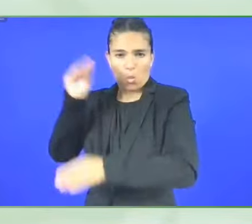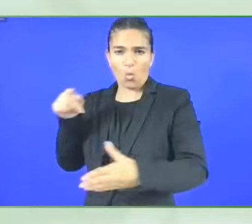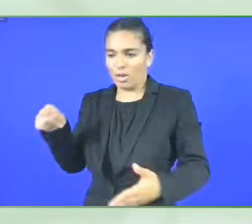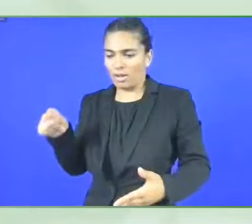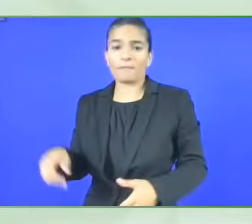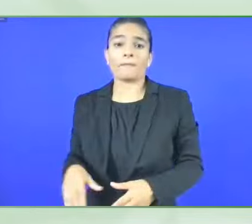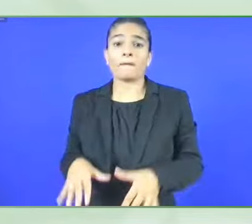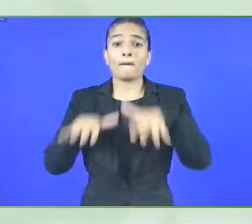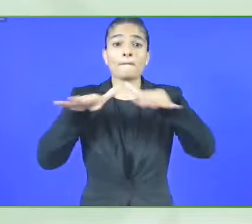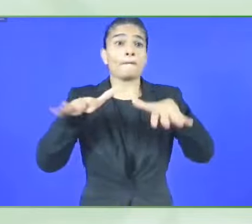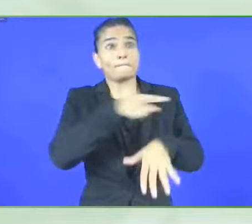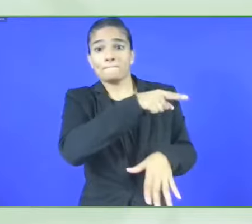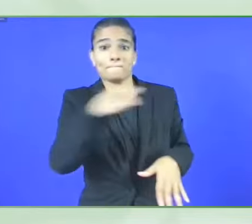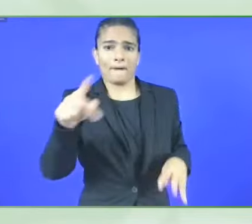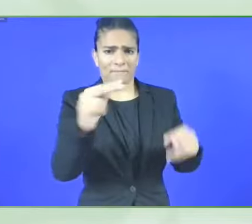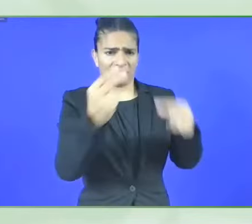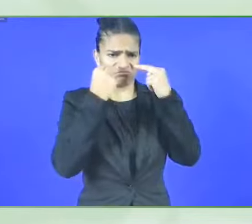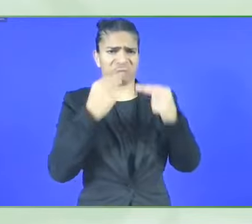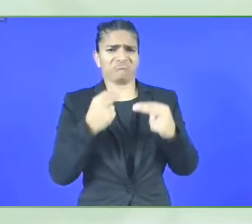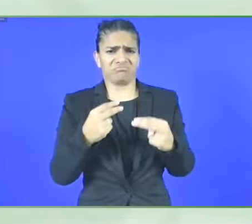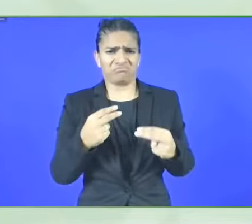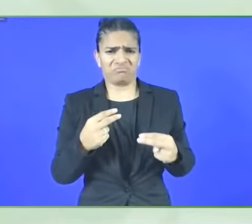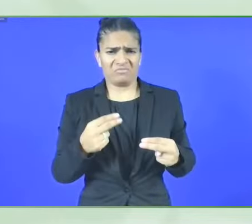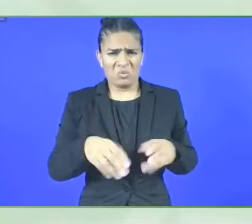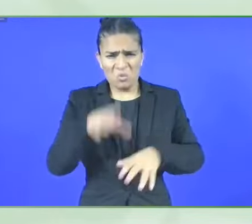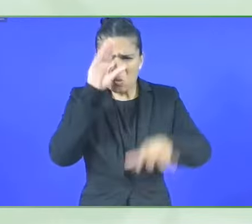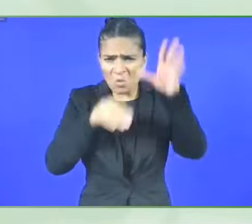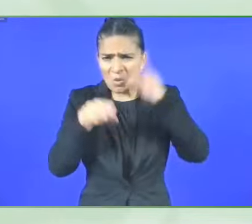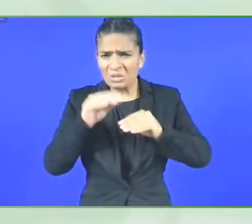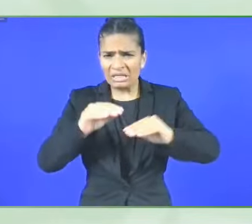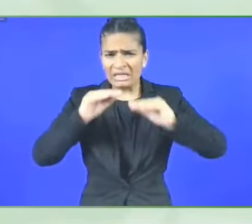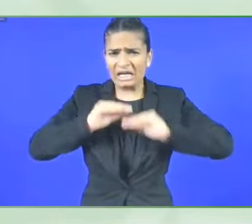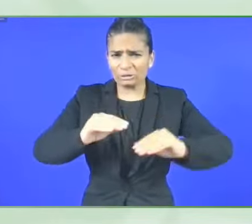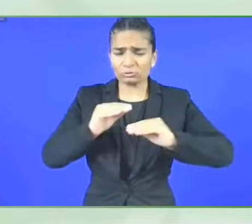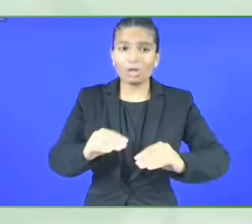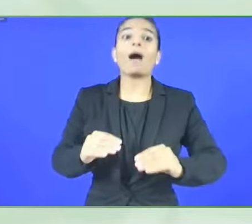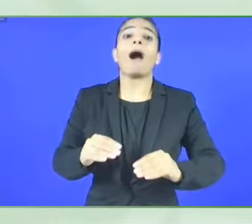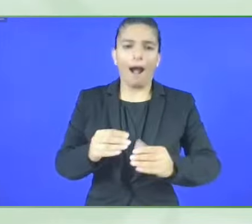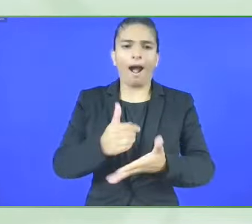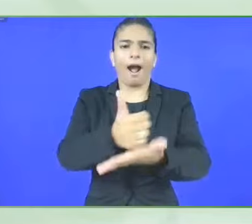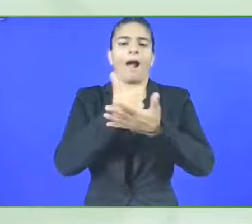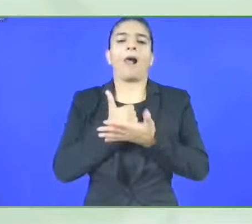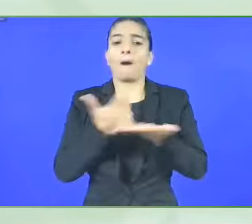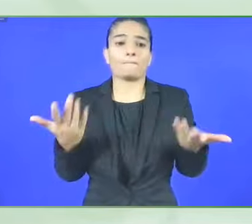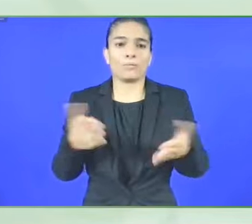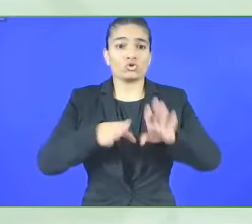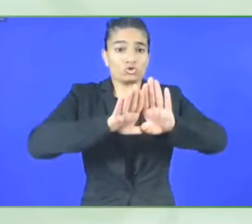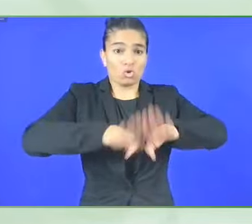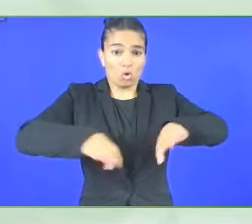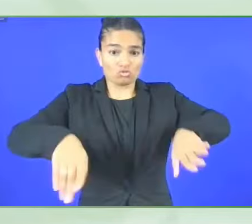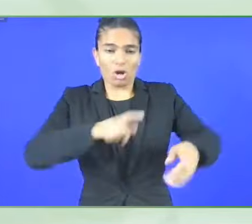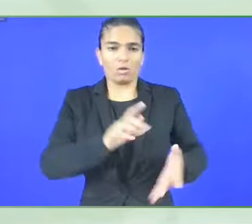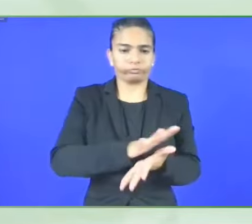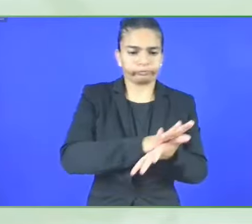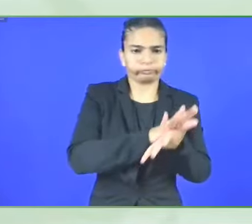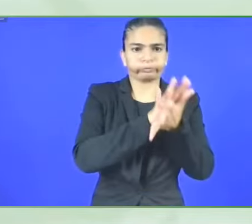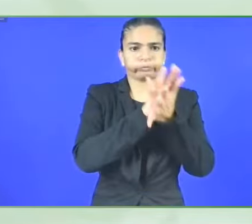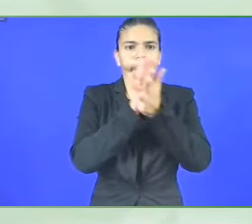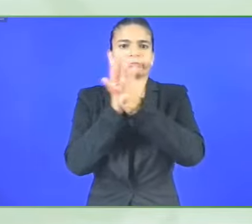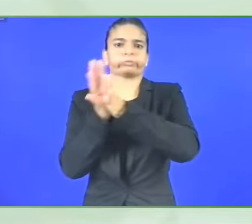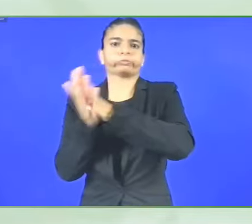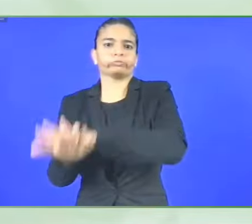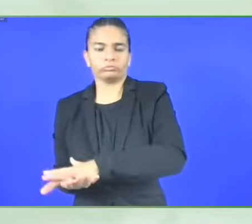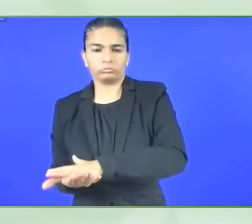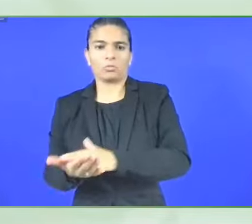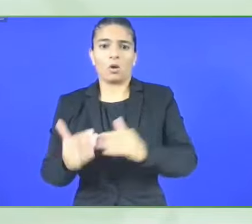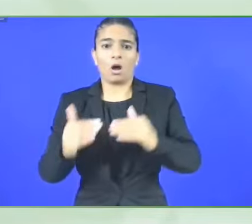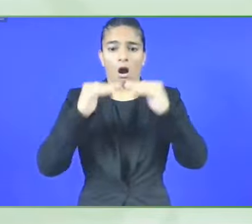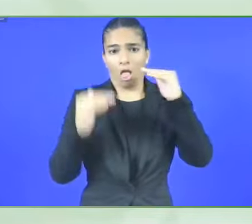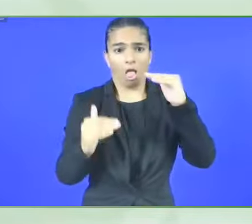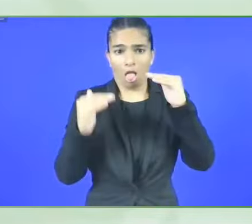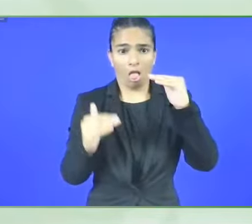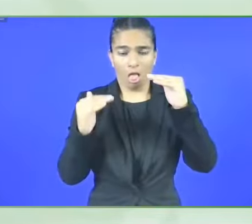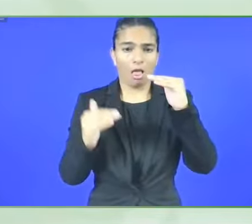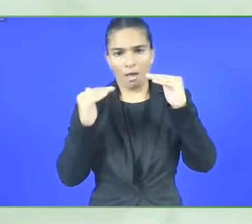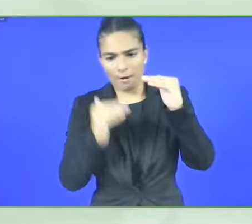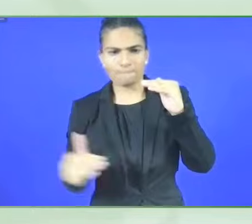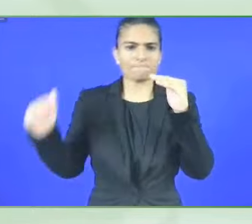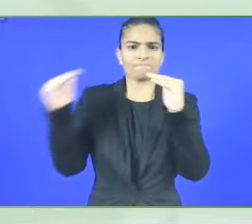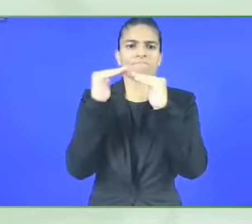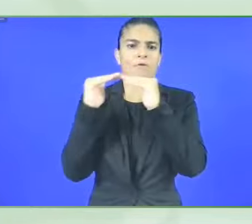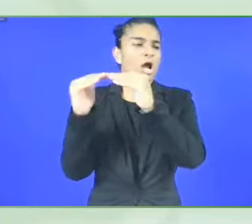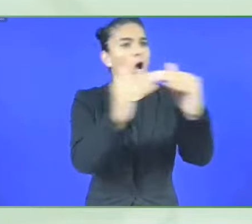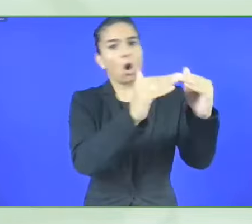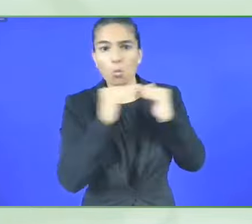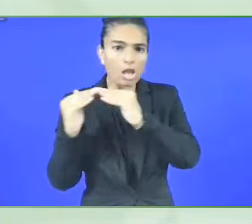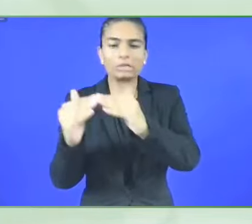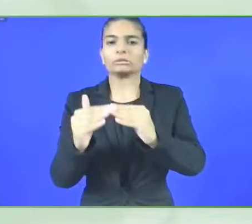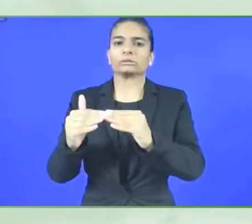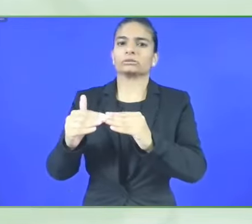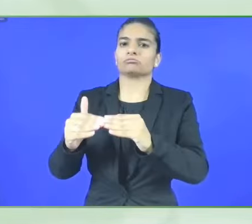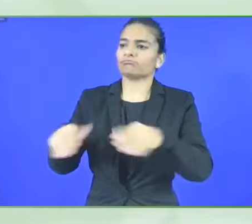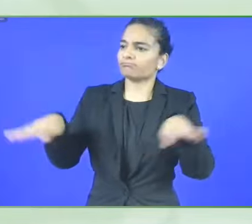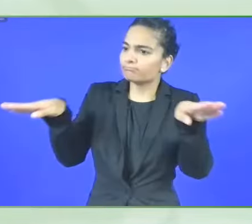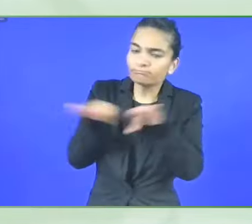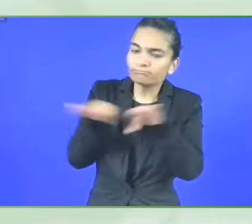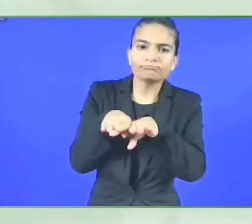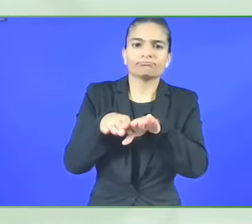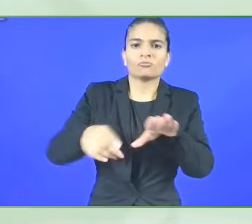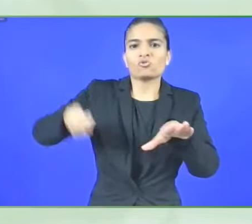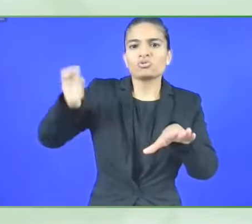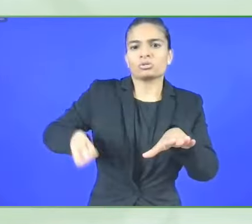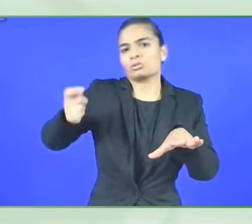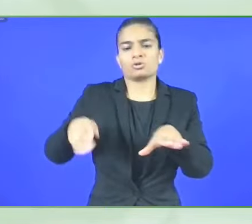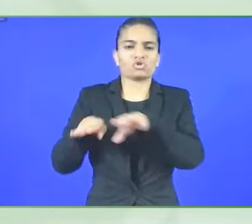you actually call to action fraud disciplines in society to influence universal design,